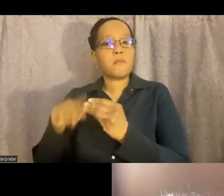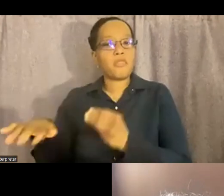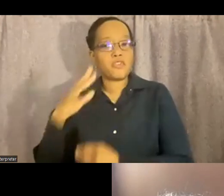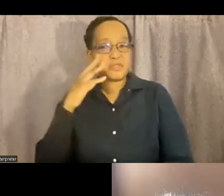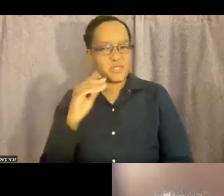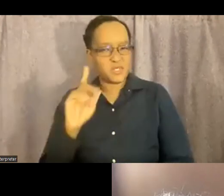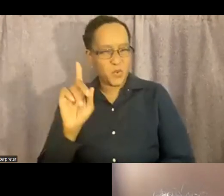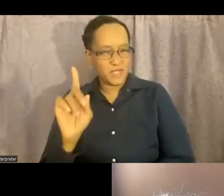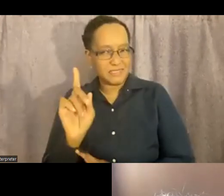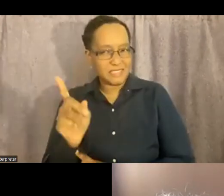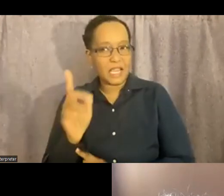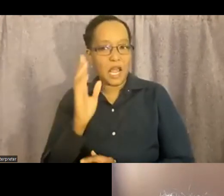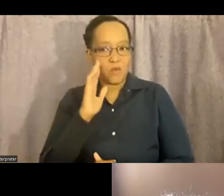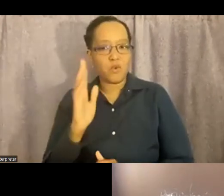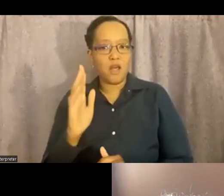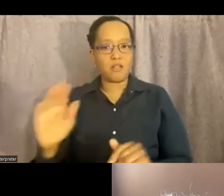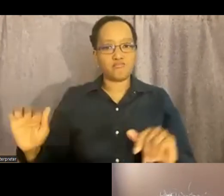one second to pull this up.